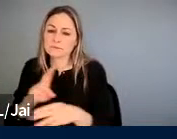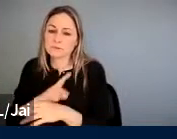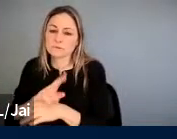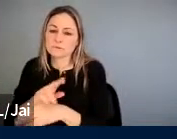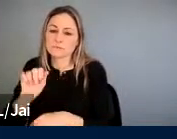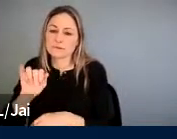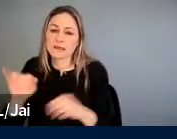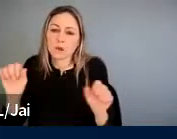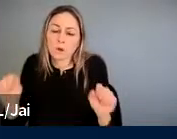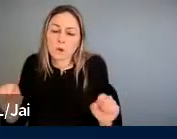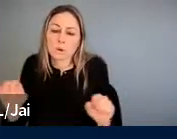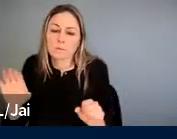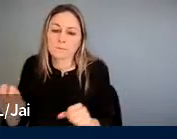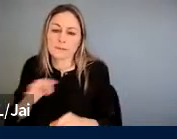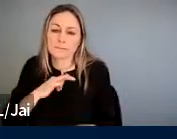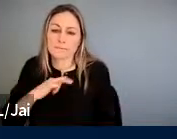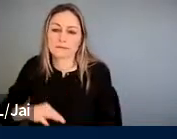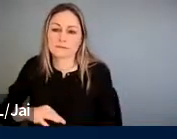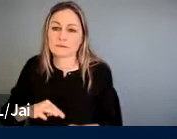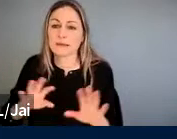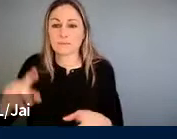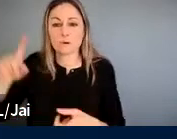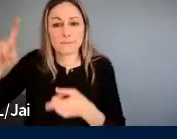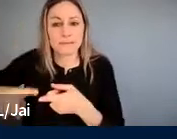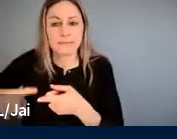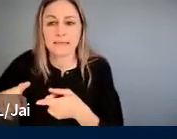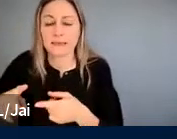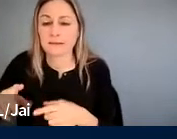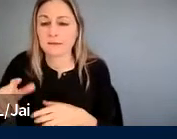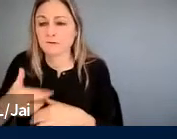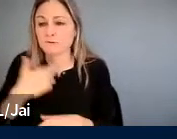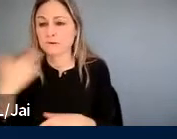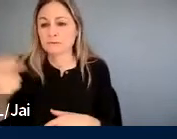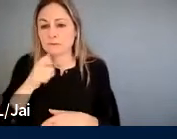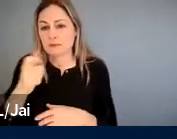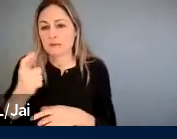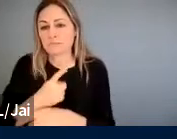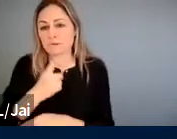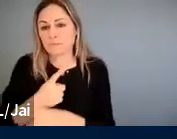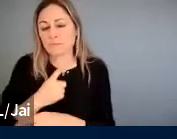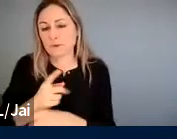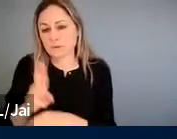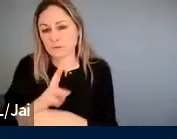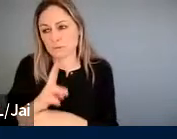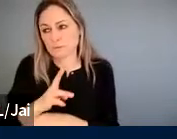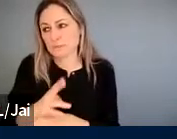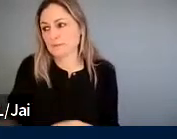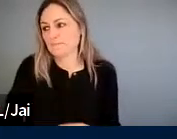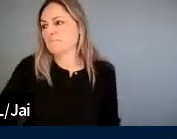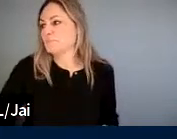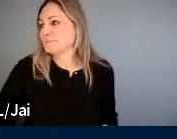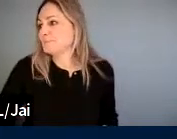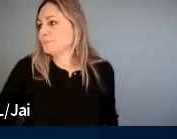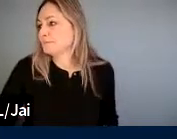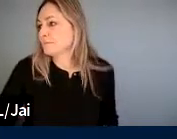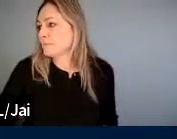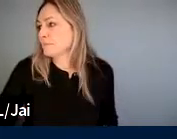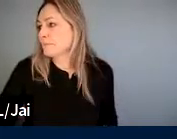we want to make sure we're mitigating risk and improper use and discriminatory practices of use